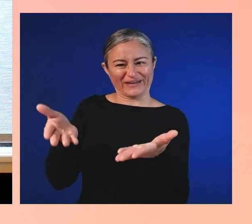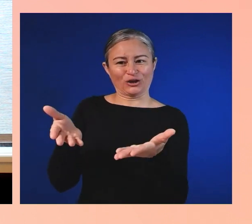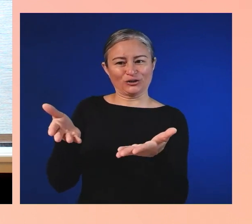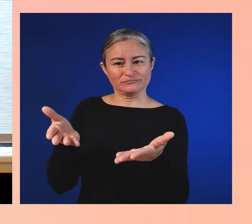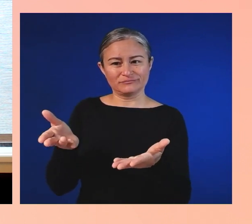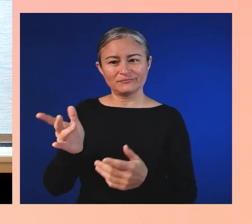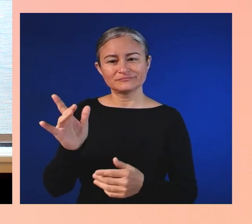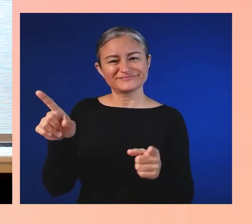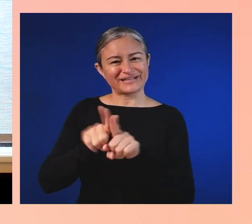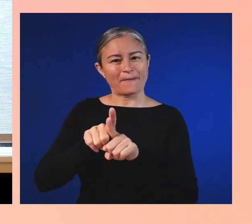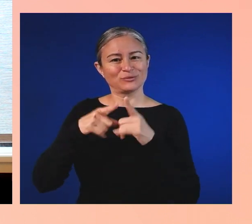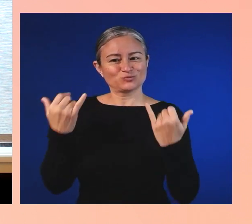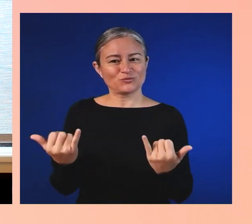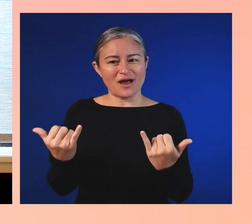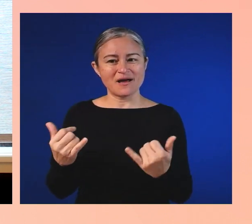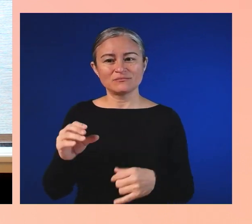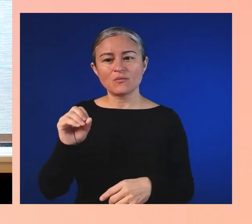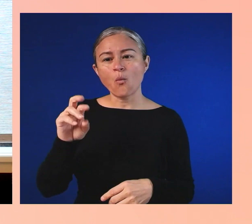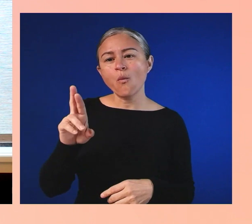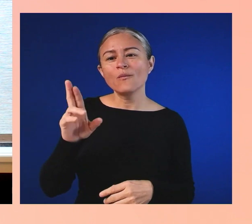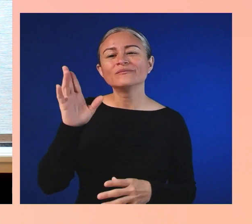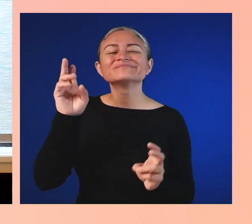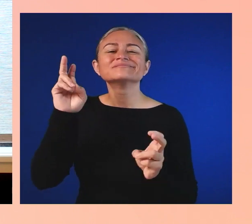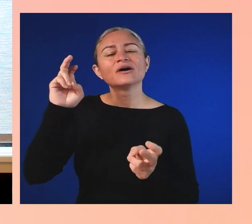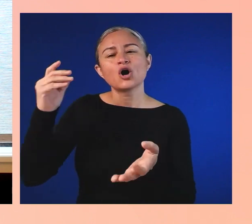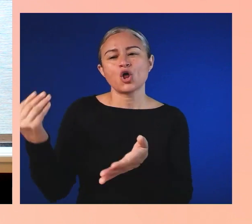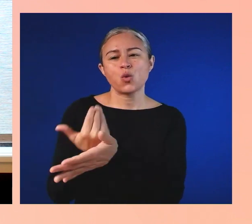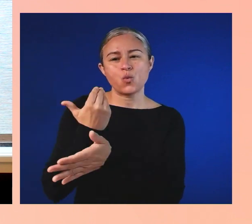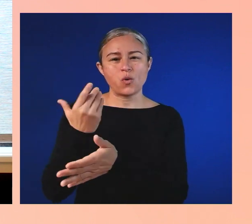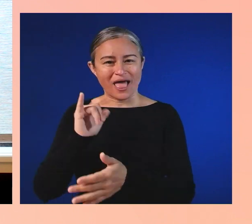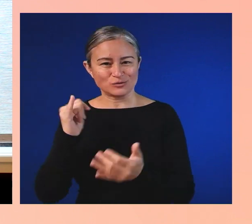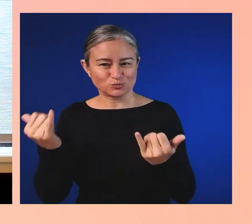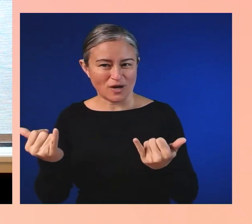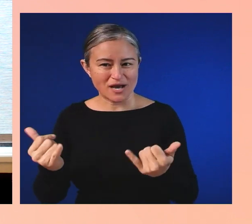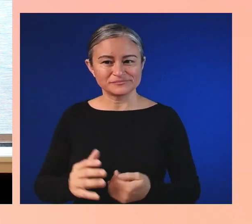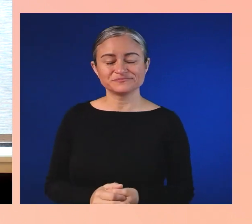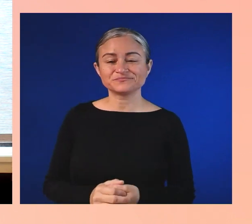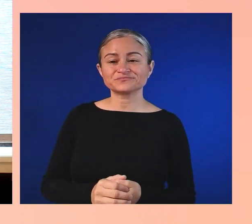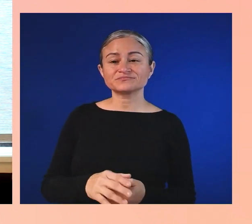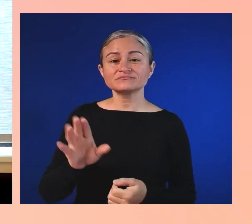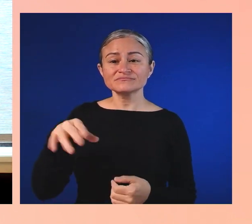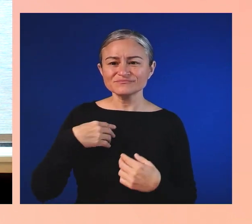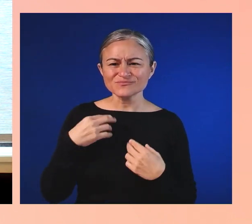Our hope is that it's going to be the way that everybody does everything in terms creating of and products and